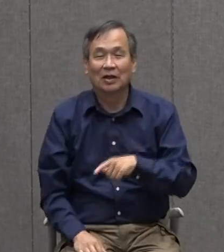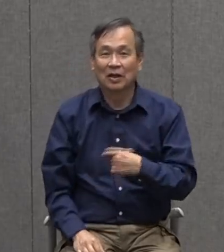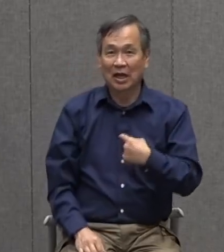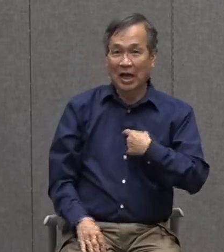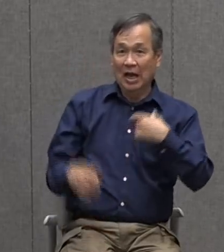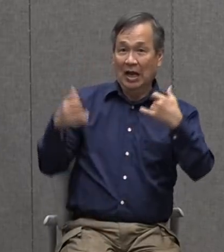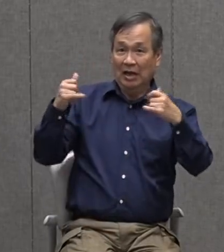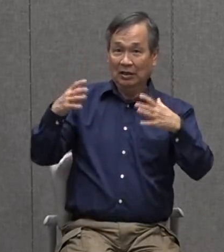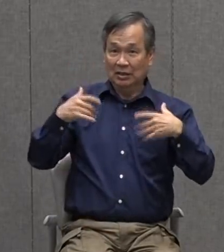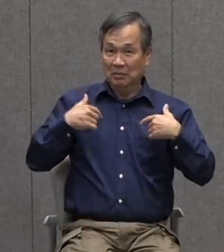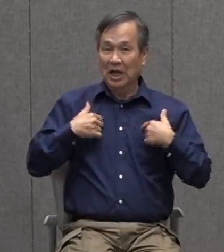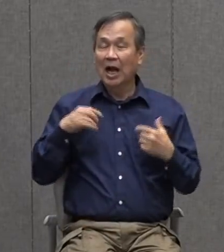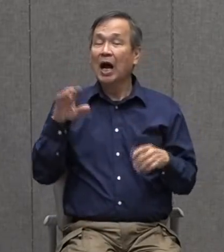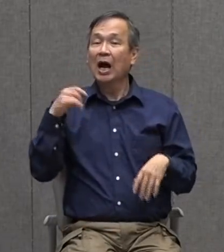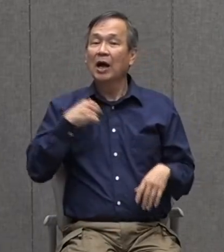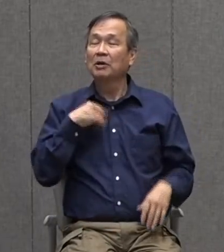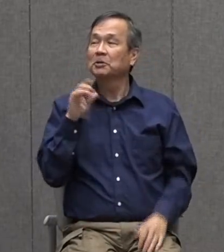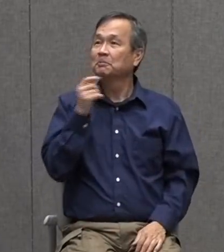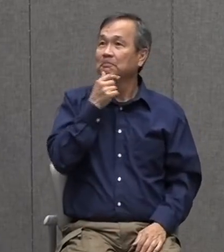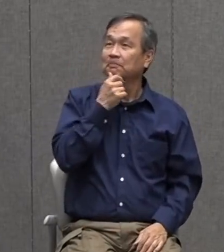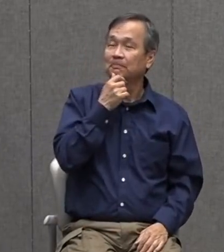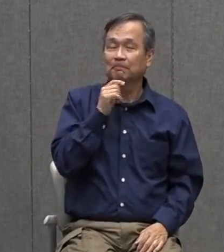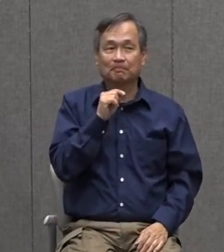I'll be the first player, I circle a number.